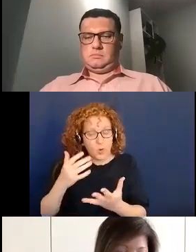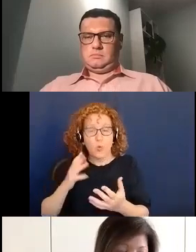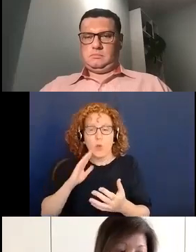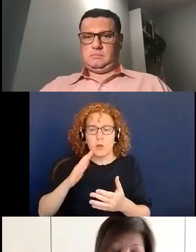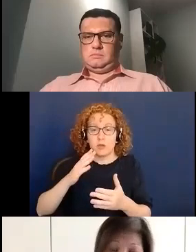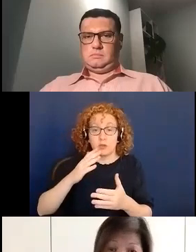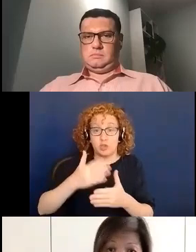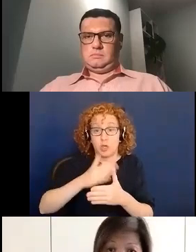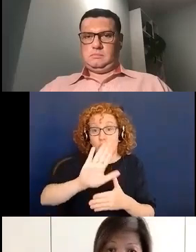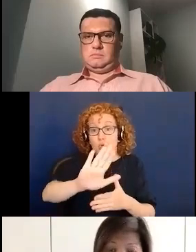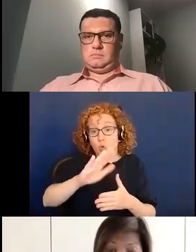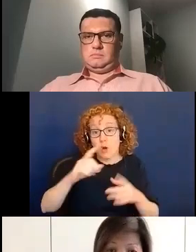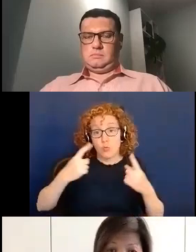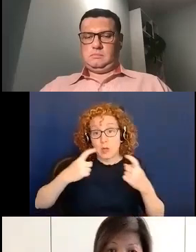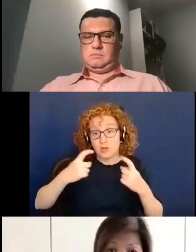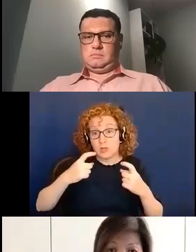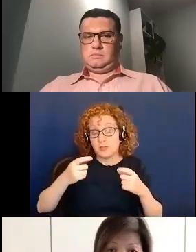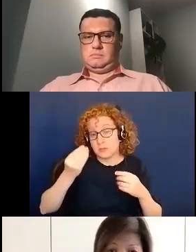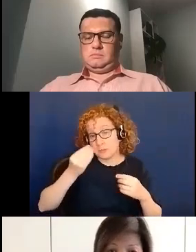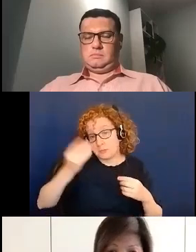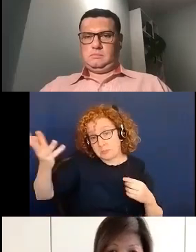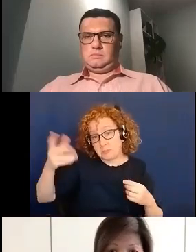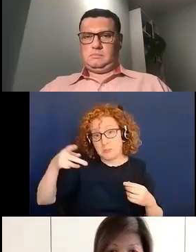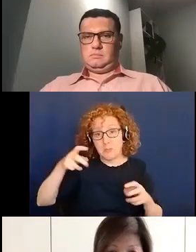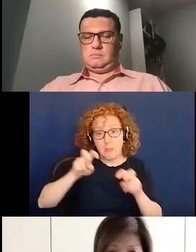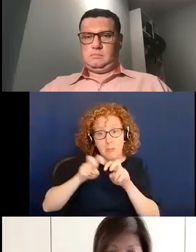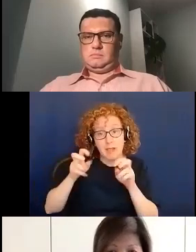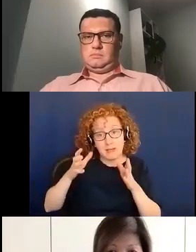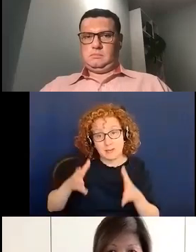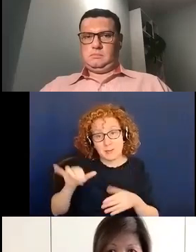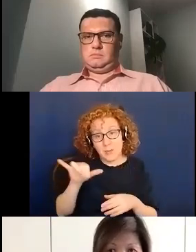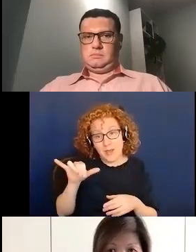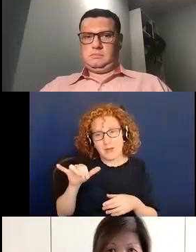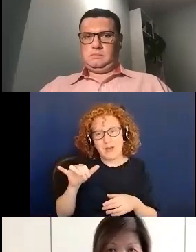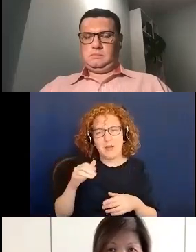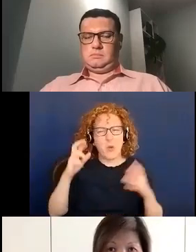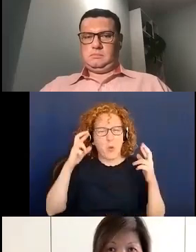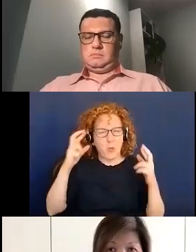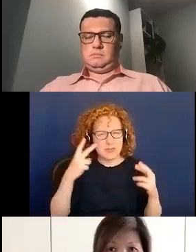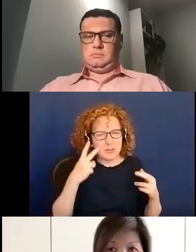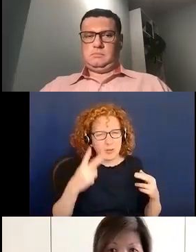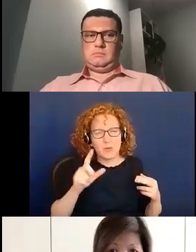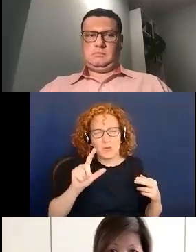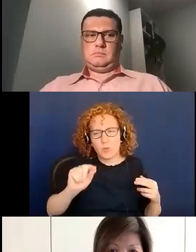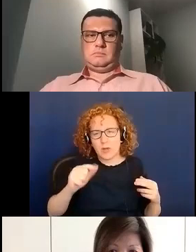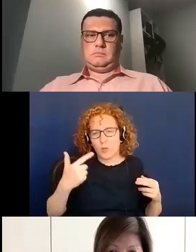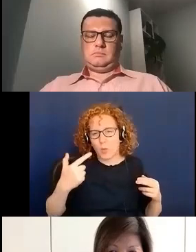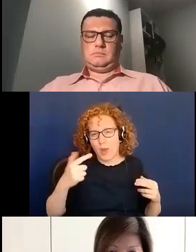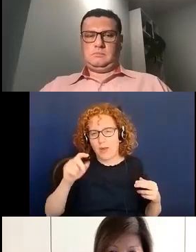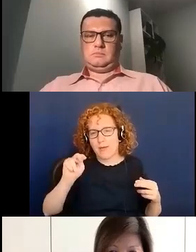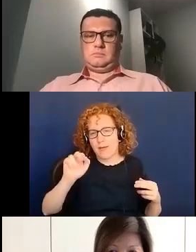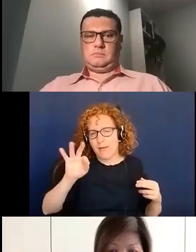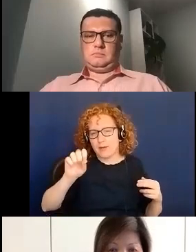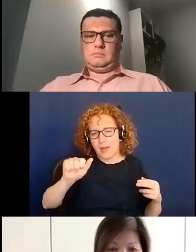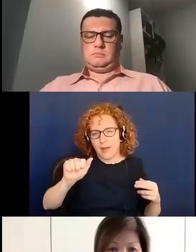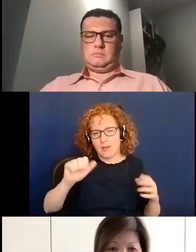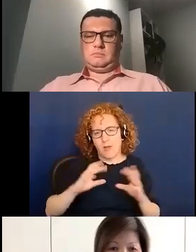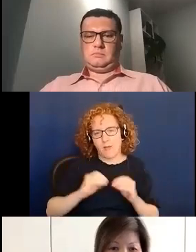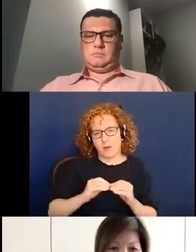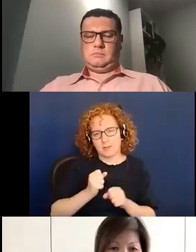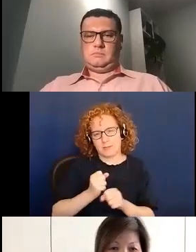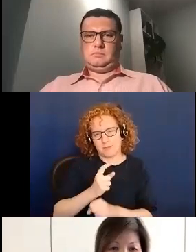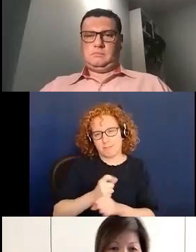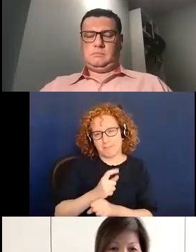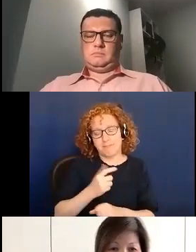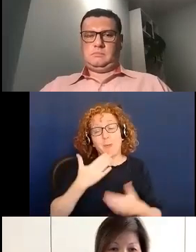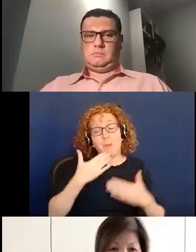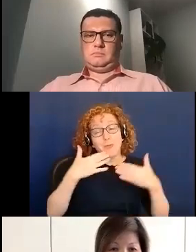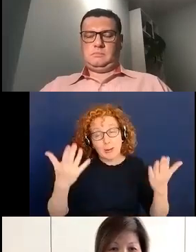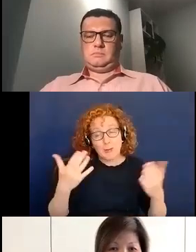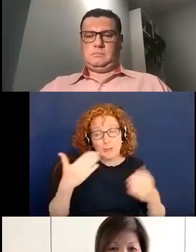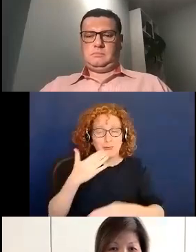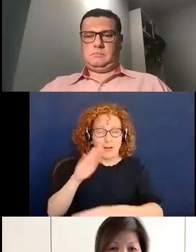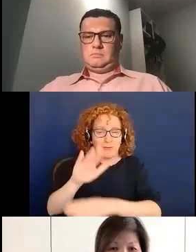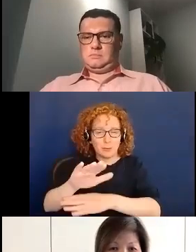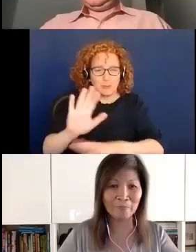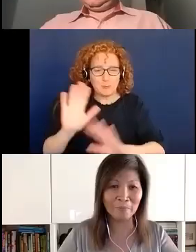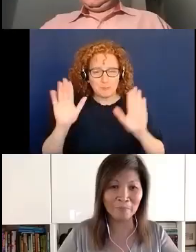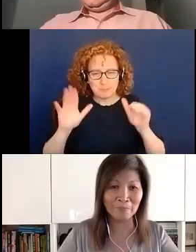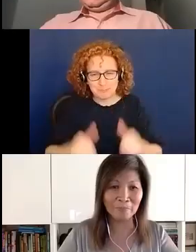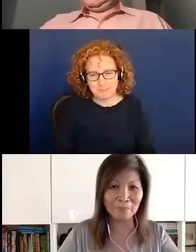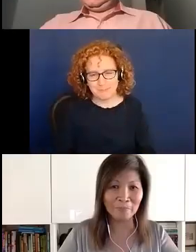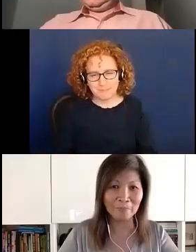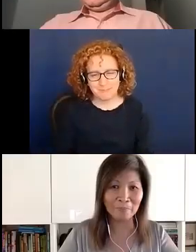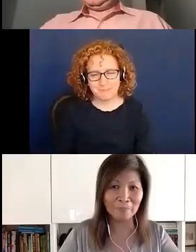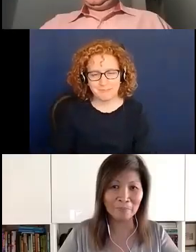and hope to see you at the 2021 NAFSA Annual Conference thank you and have a good afternoon